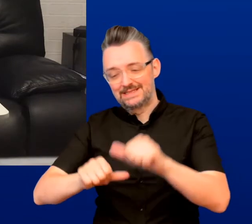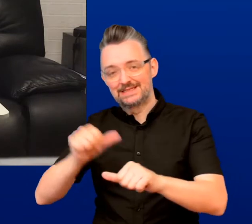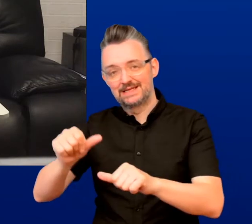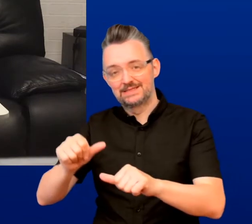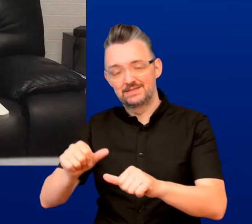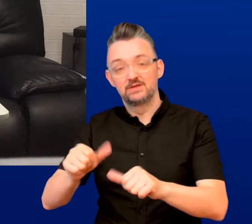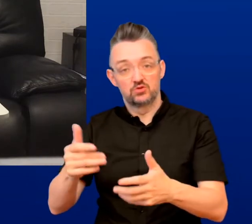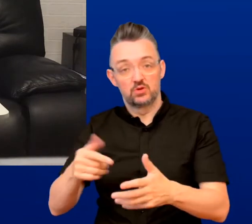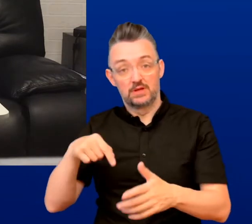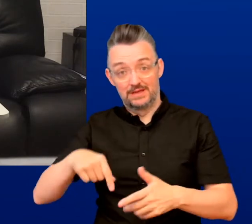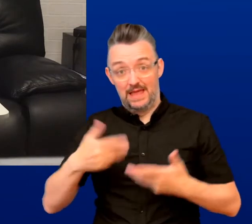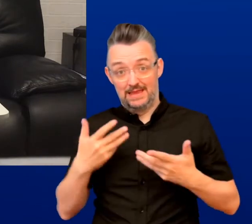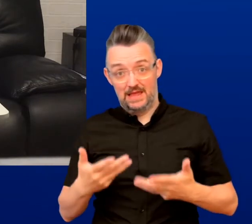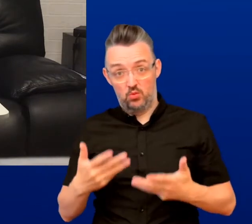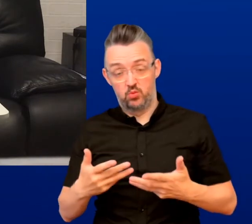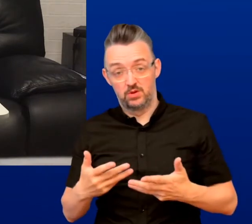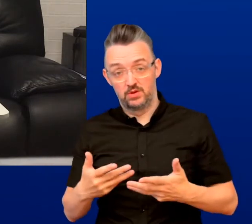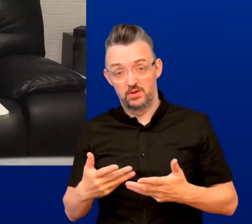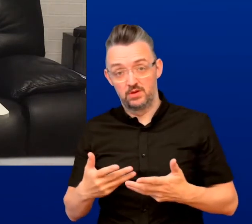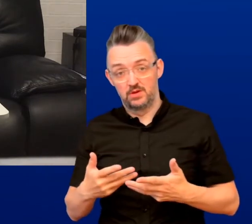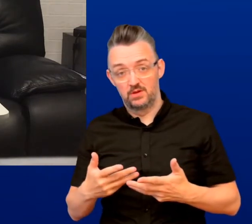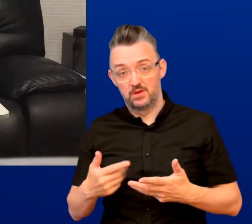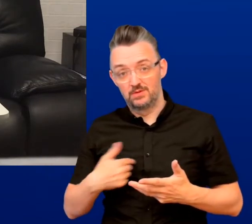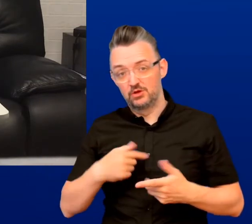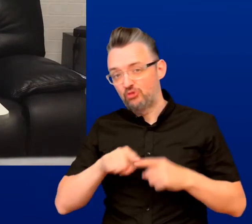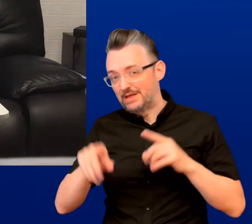Now, for this particular part of the lesson